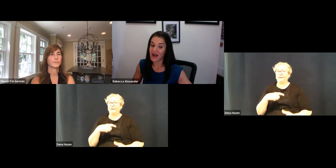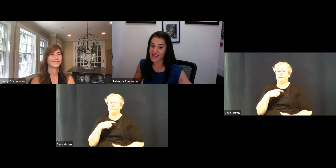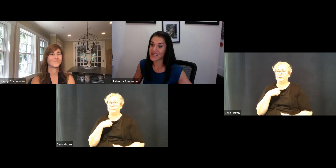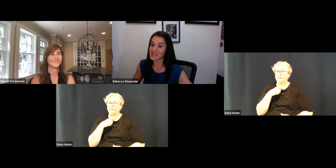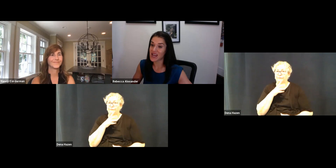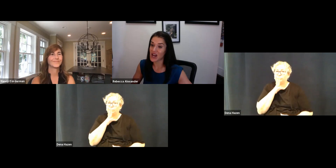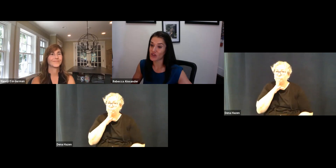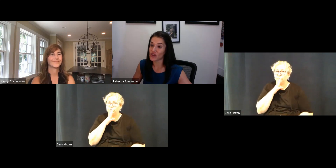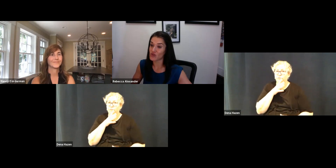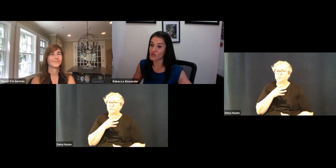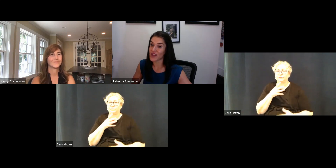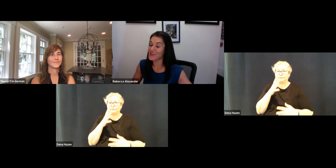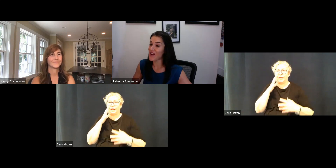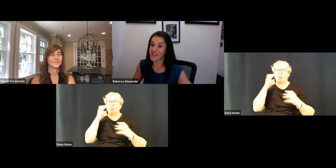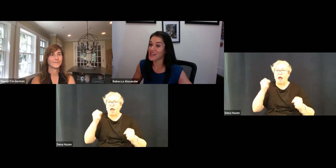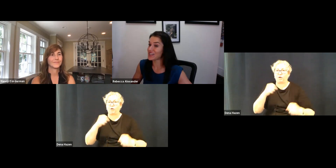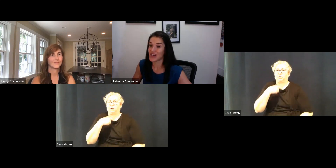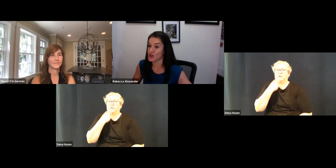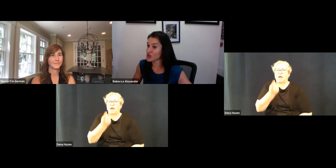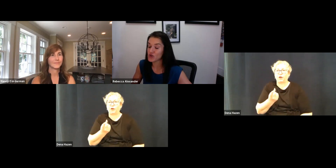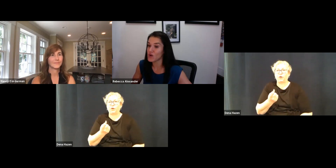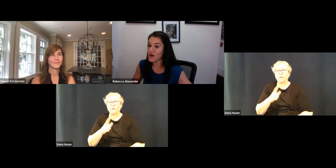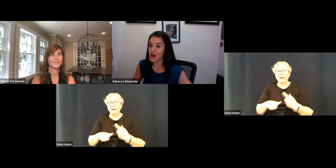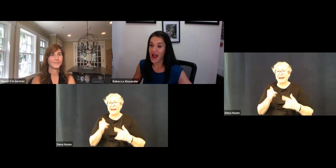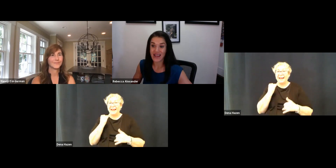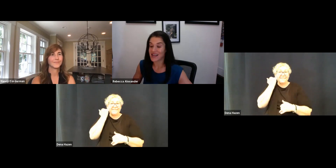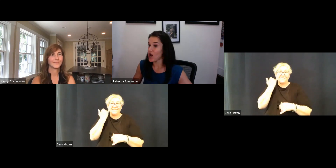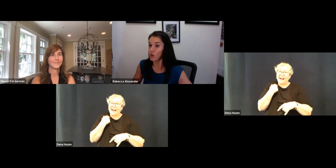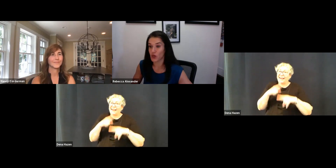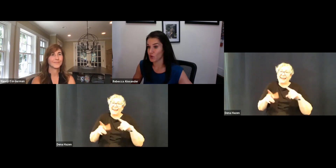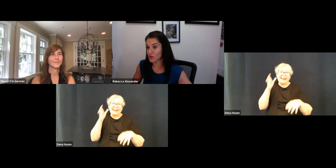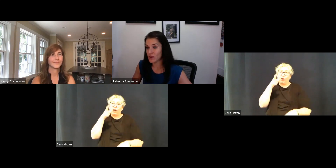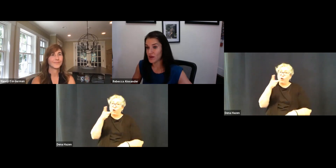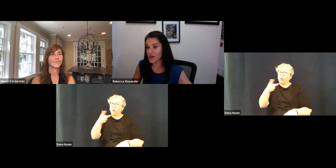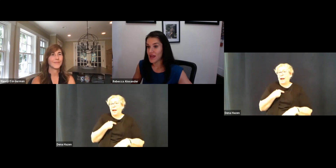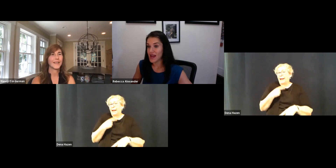but I can tell you that if I can't hear you, I can't help you.